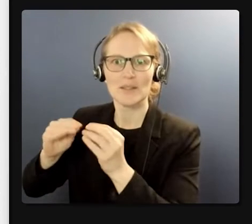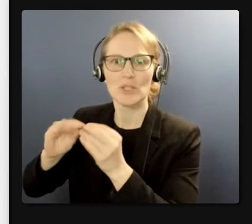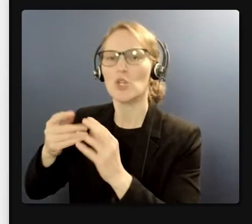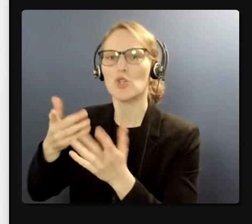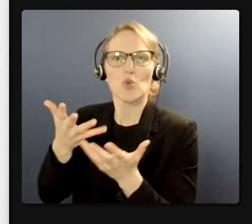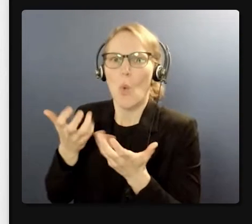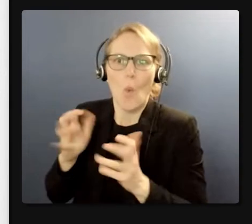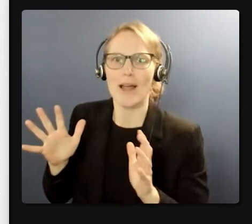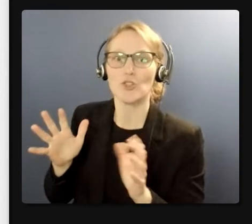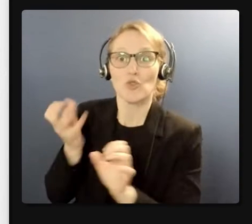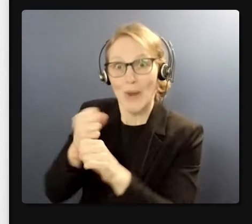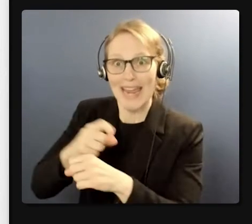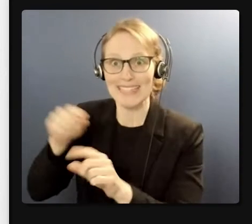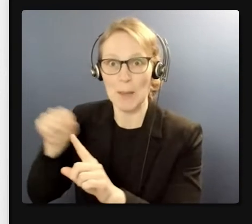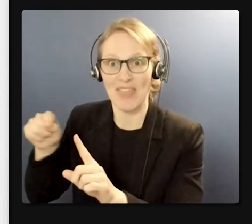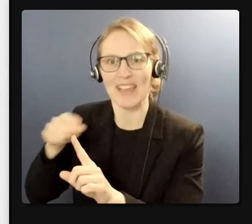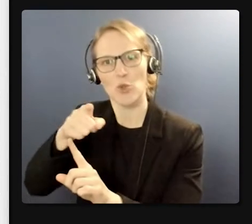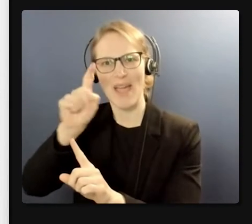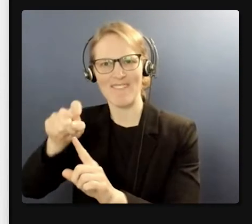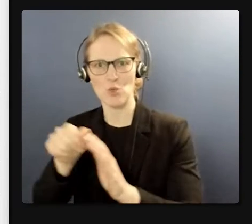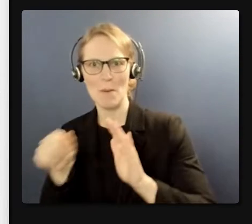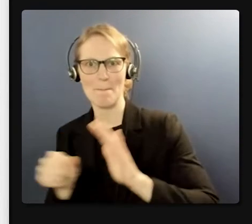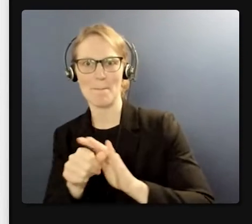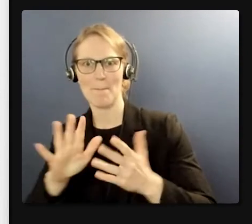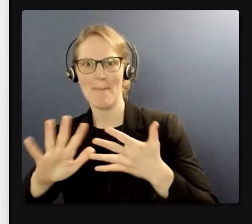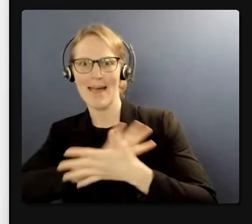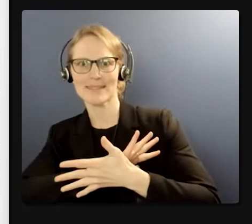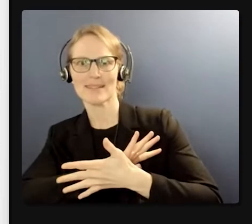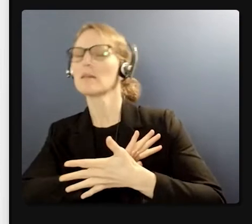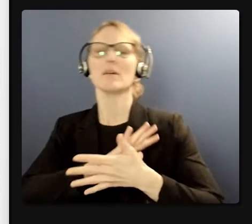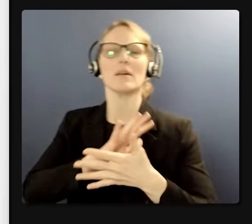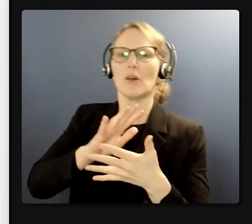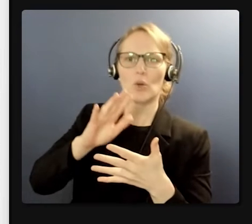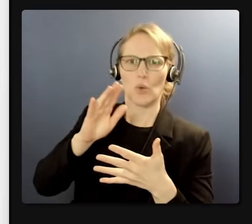That would create additional texture look ups, which is expensive